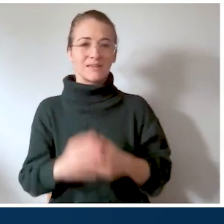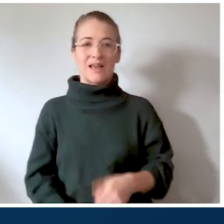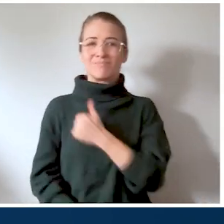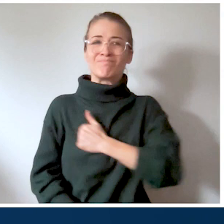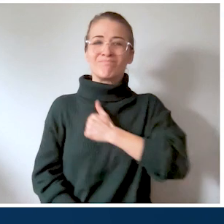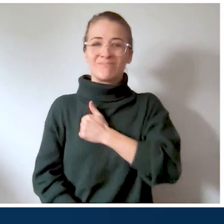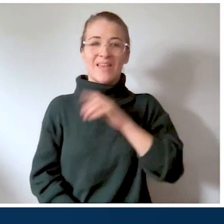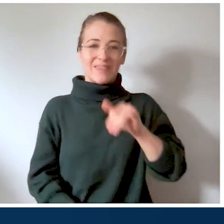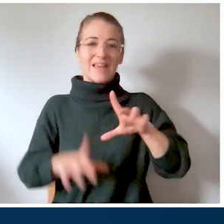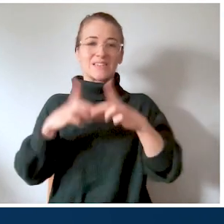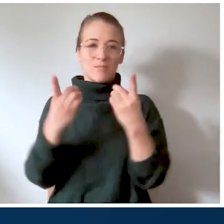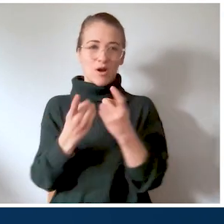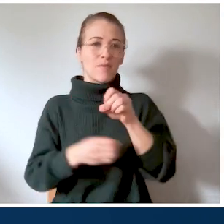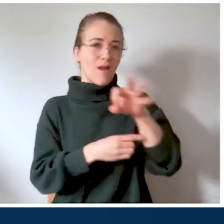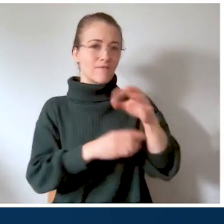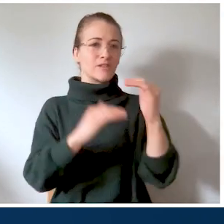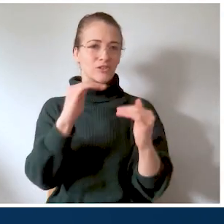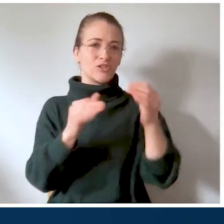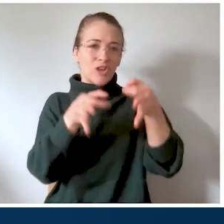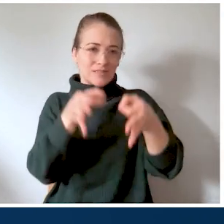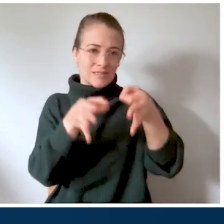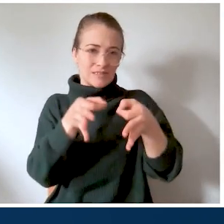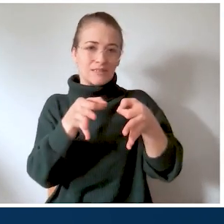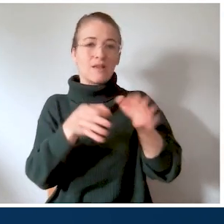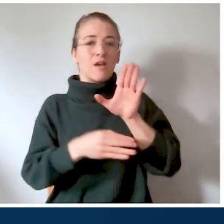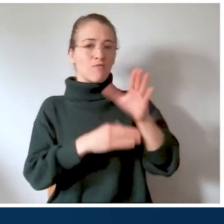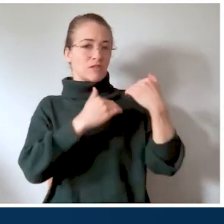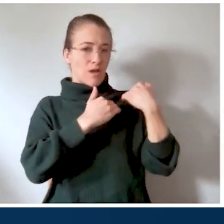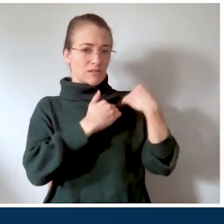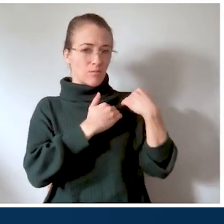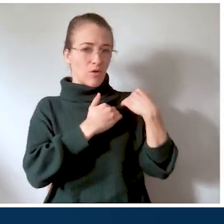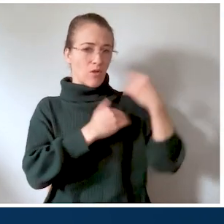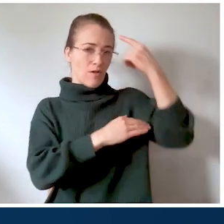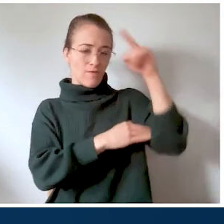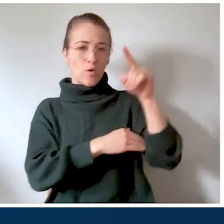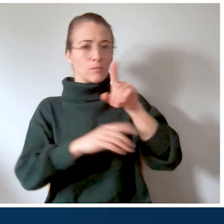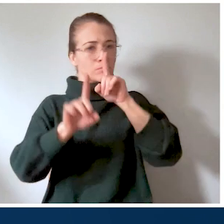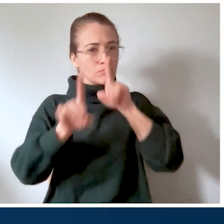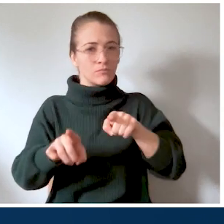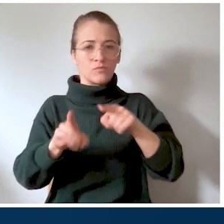That's the Department of Justice. So they're responsible for issuing regulations